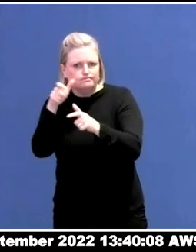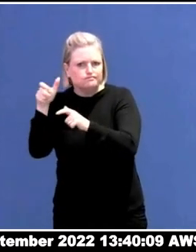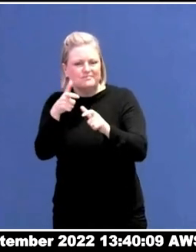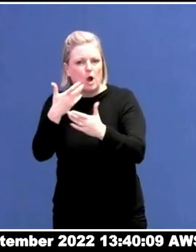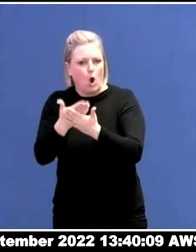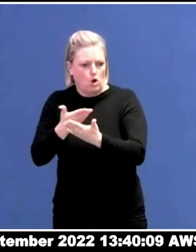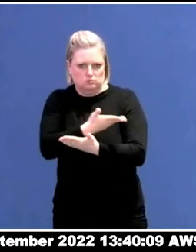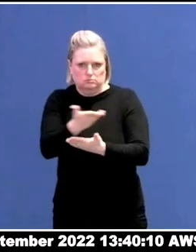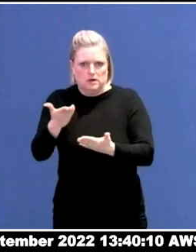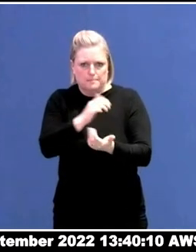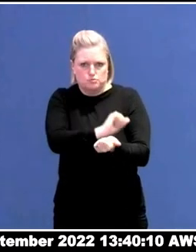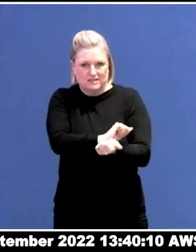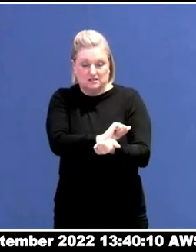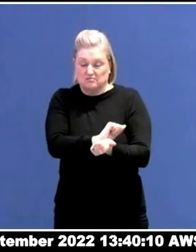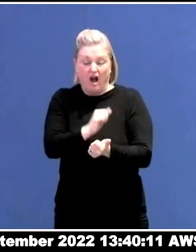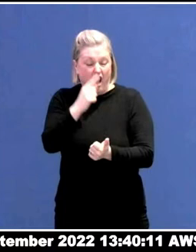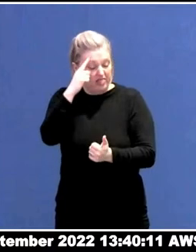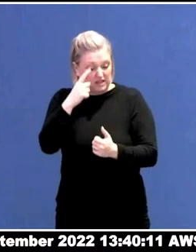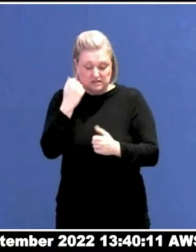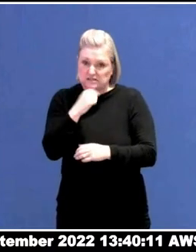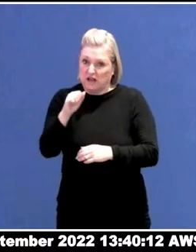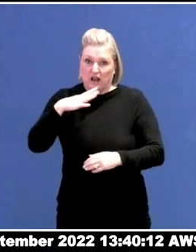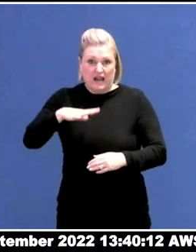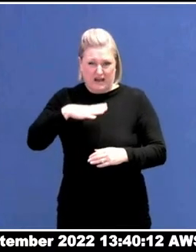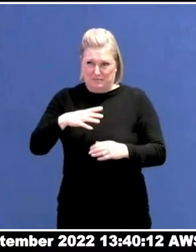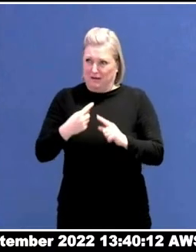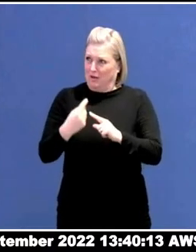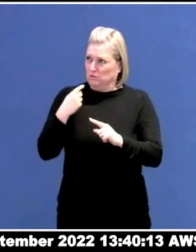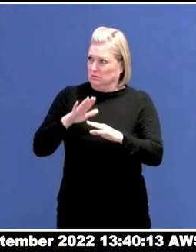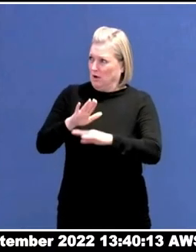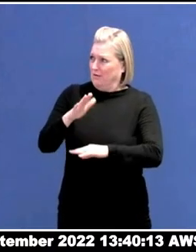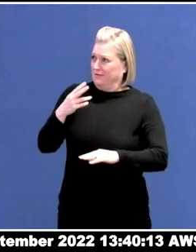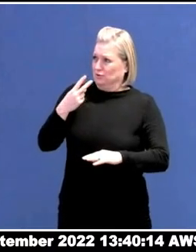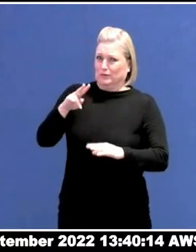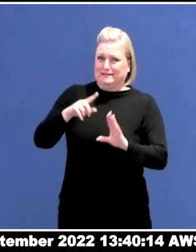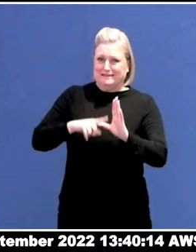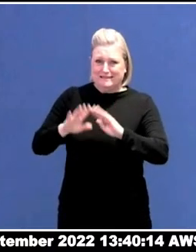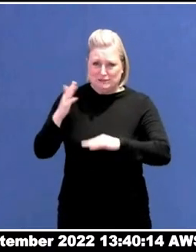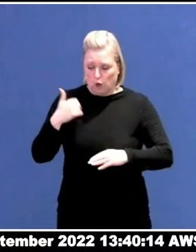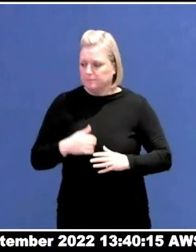And I strongly recommend that. MR GRIFFIN: Can I just pick up on a question I asked some time ago, Mr Newhouse, for your response.